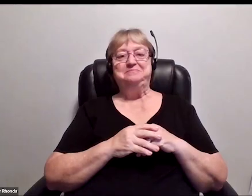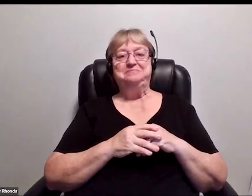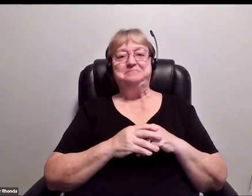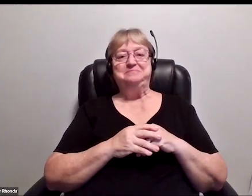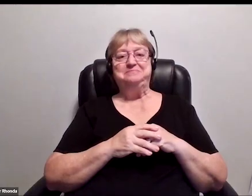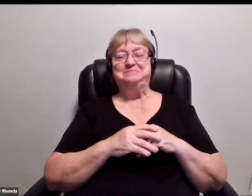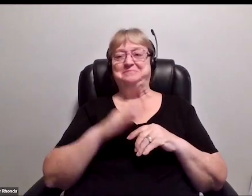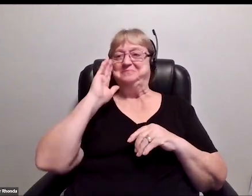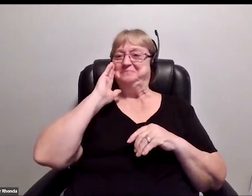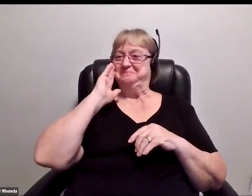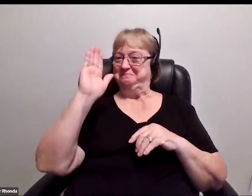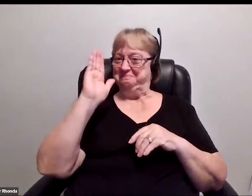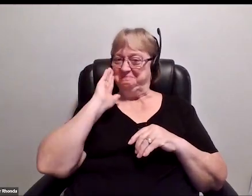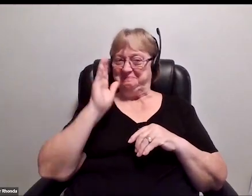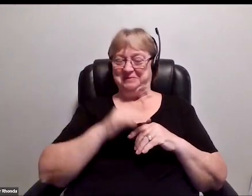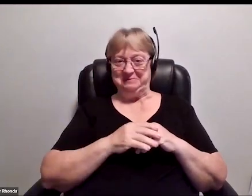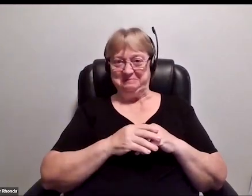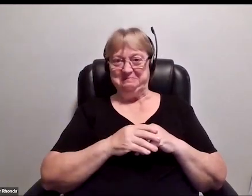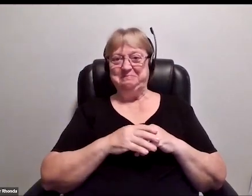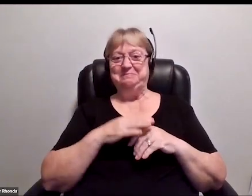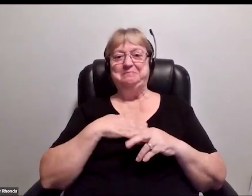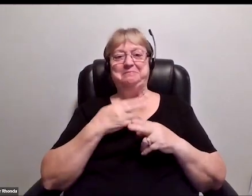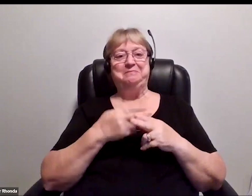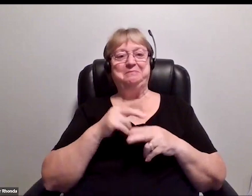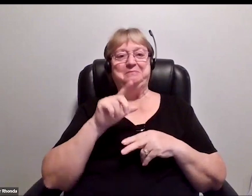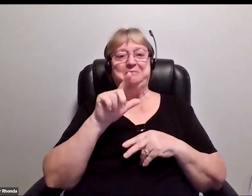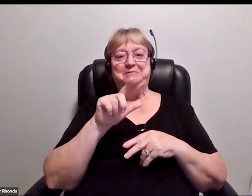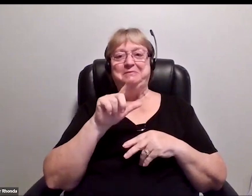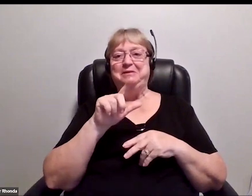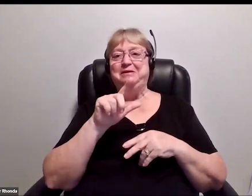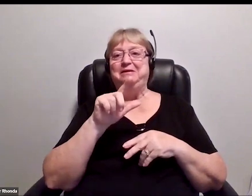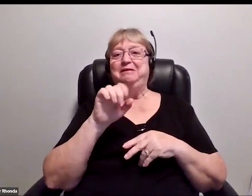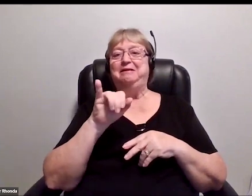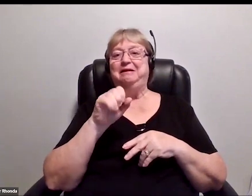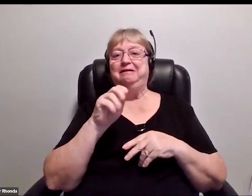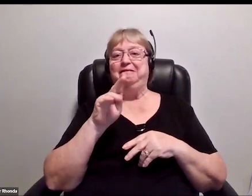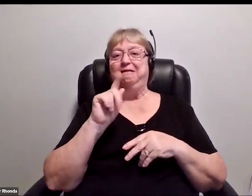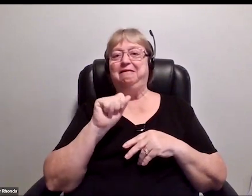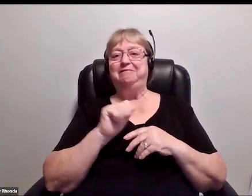Hello, everyone. I'm Lenka, and I'm really, really excited to be here.